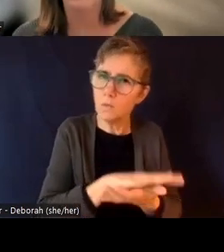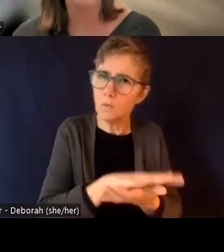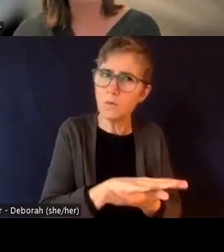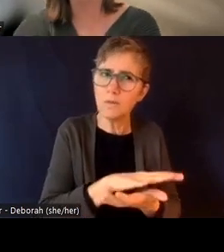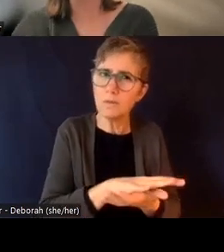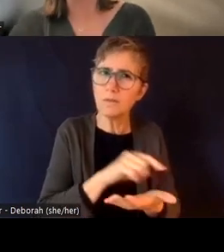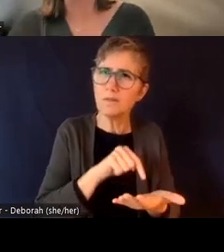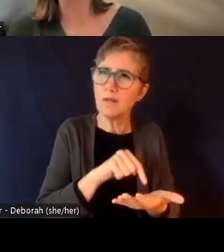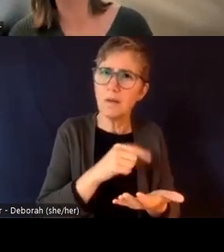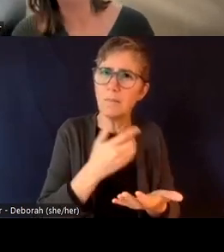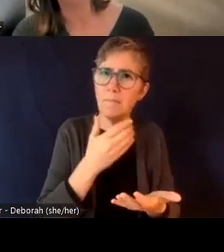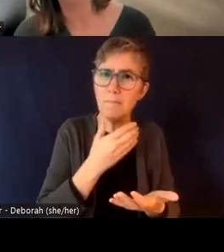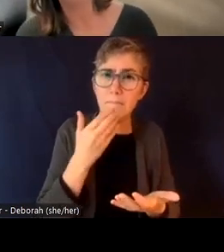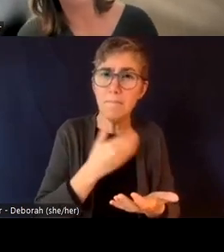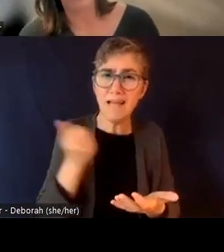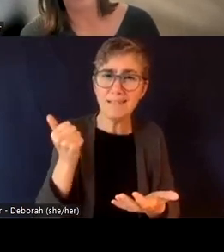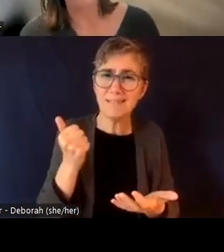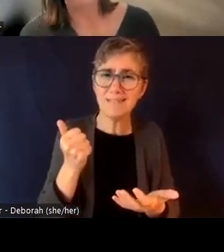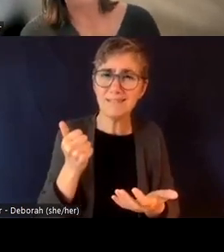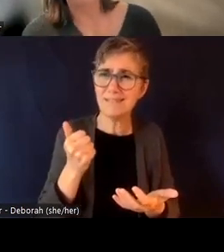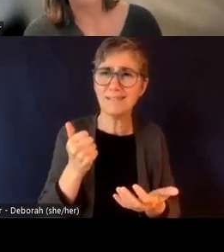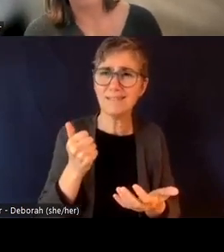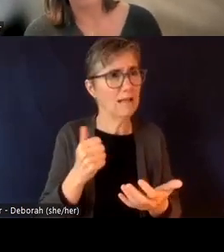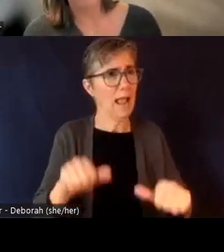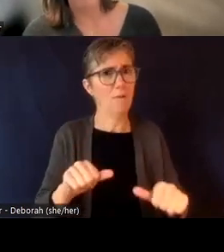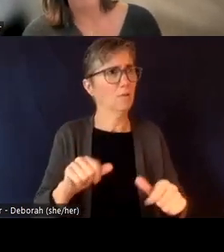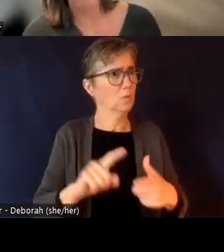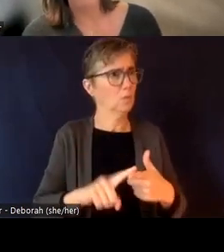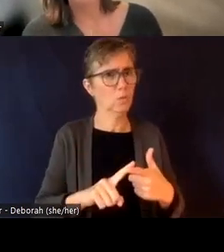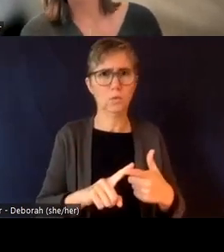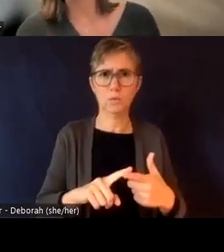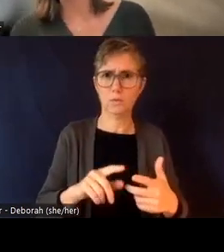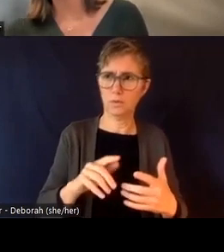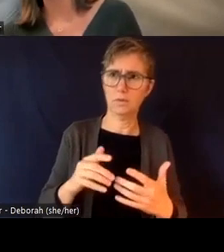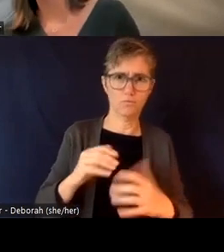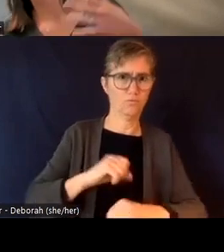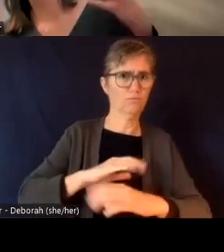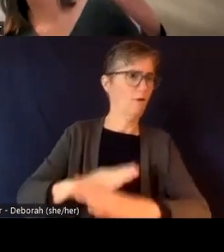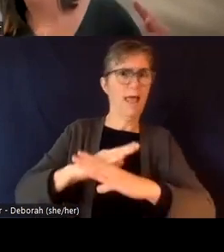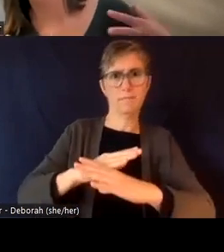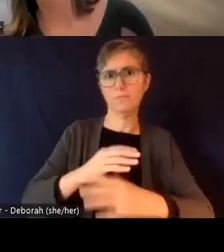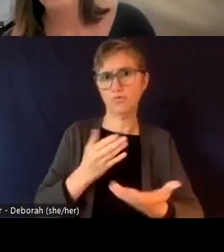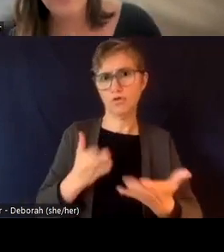to represent the prevention arm of our youth mental health system. Now, I want to take a few